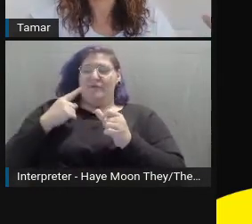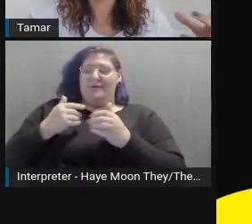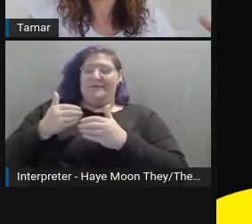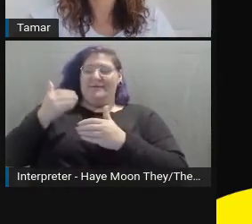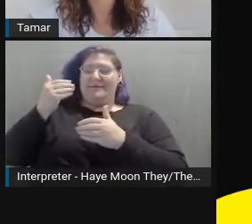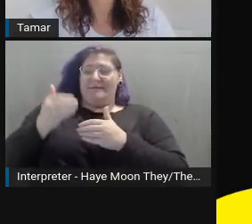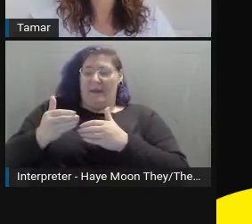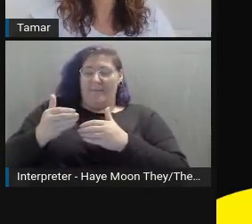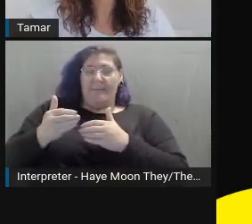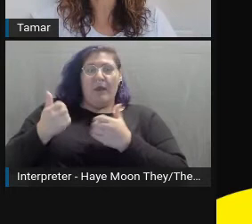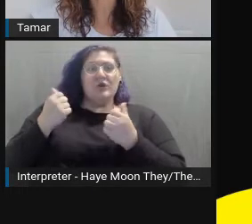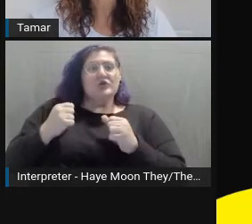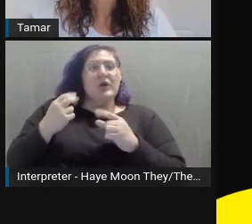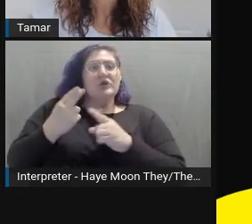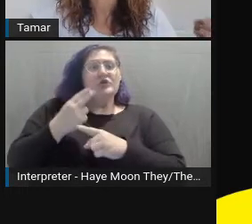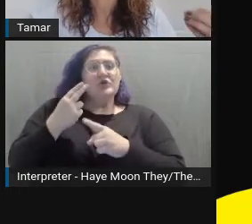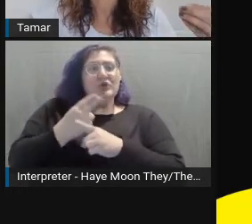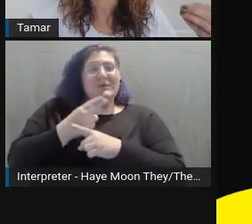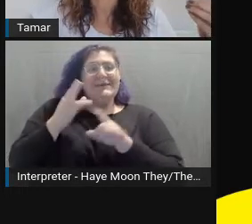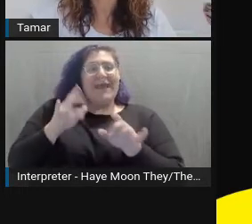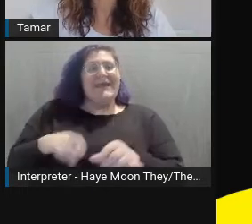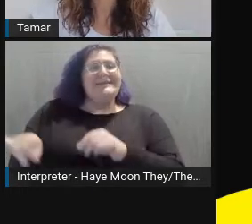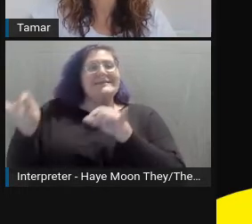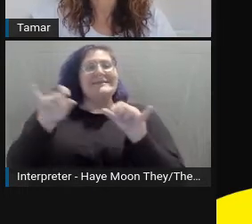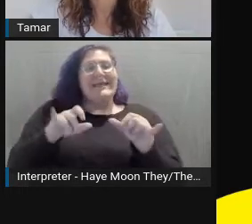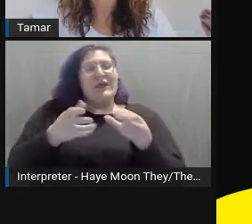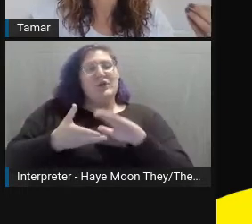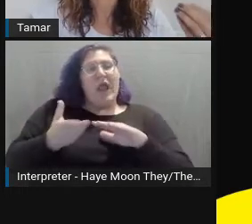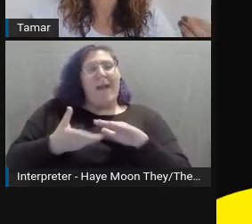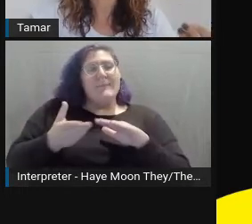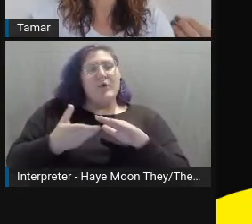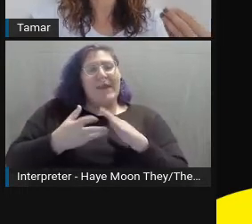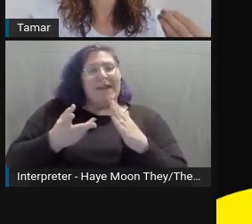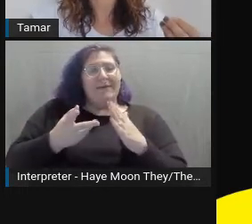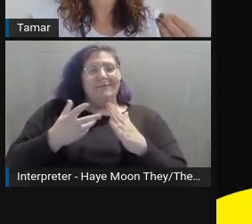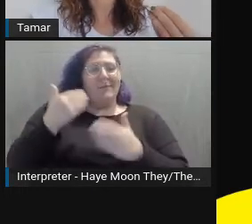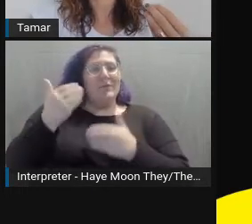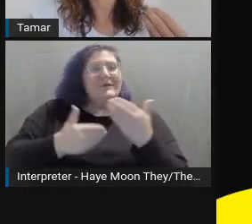within an organization that will allude to how a product needs